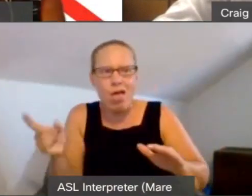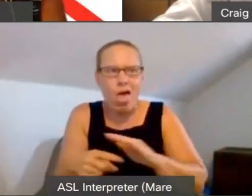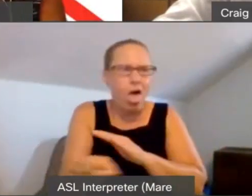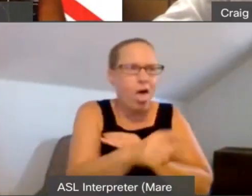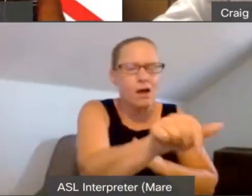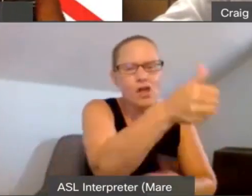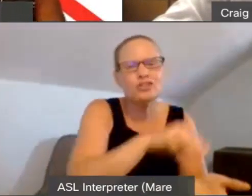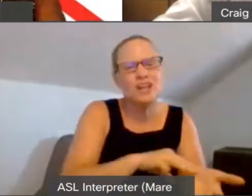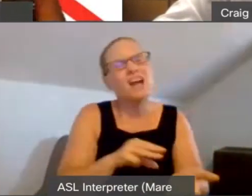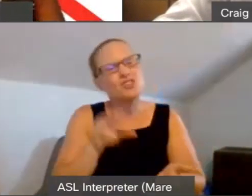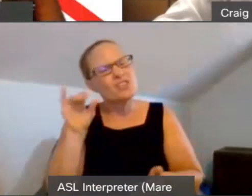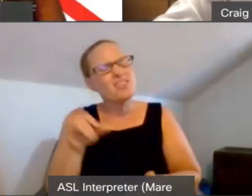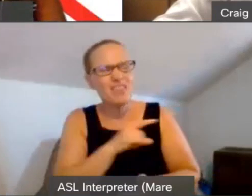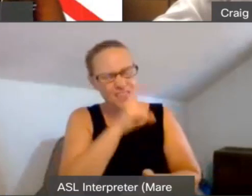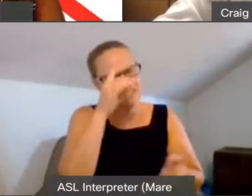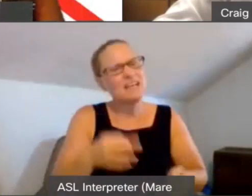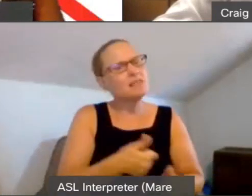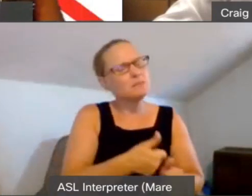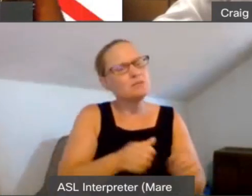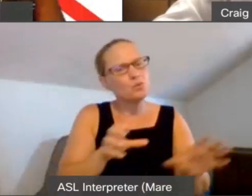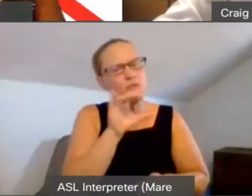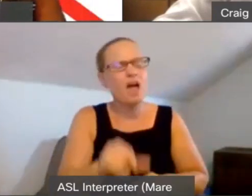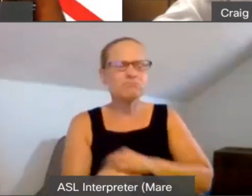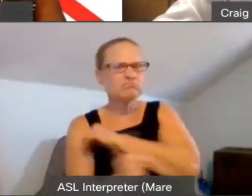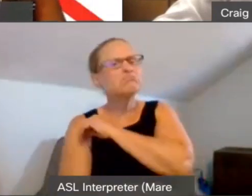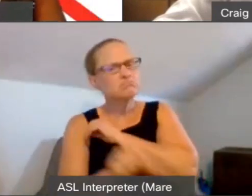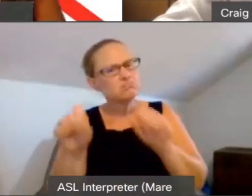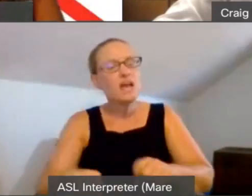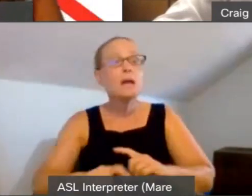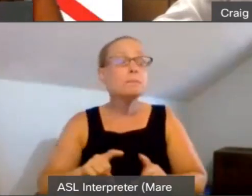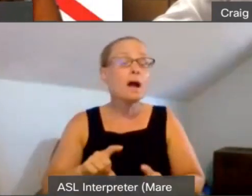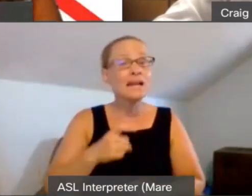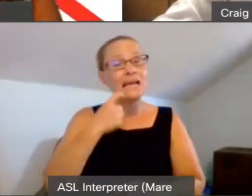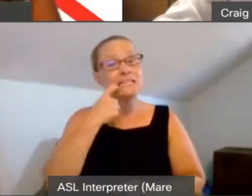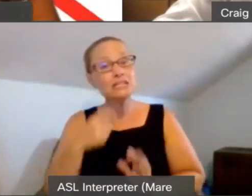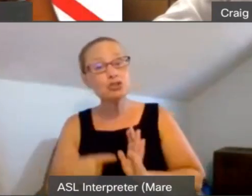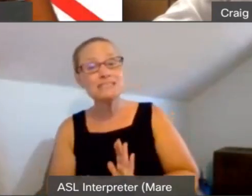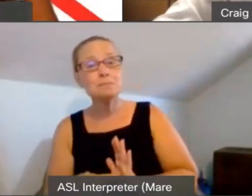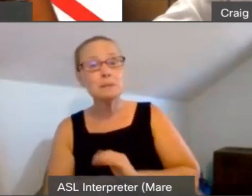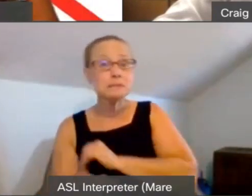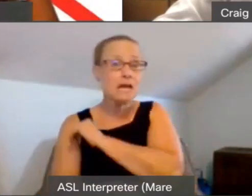but we do sanction the symptoms of somebody's illness, we treat the symptoms of their illness.